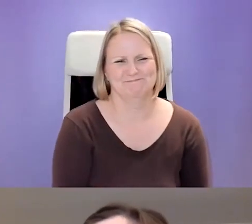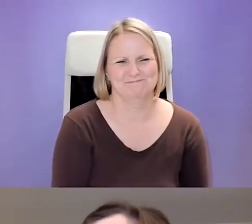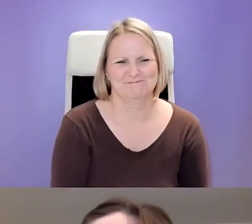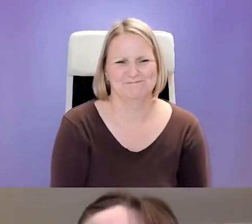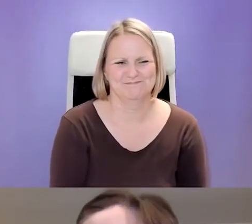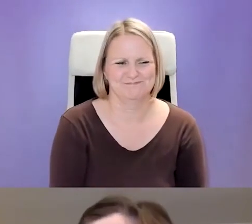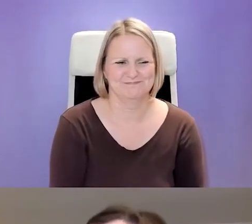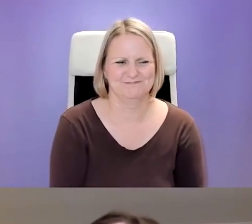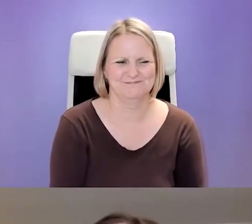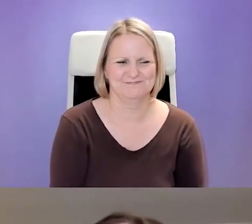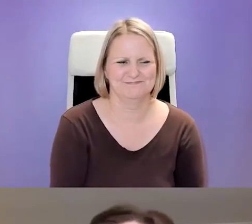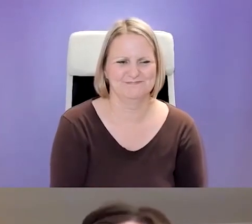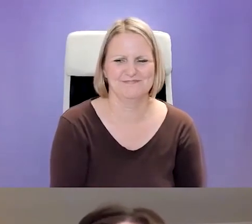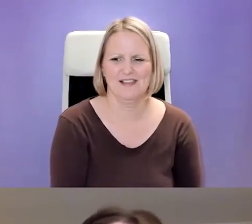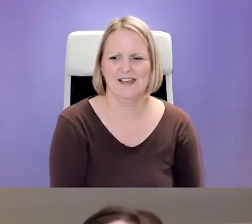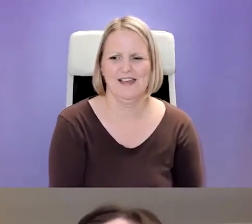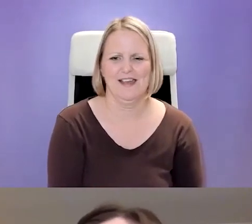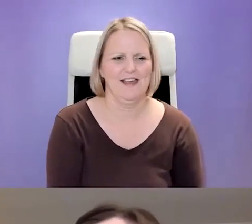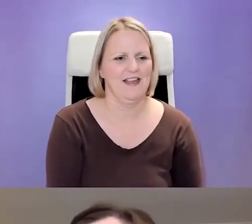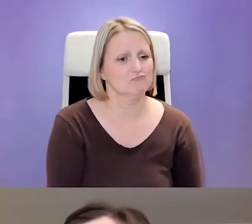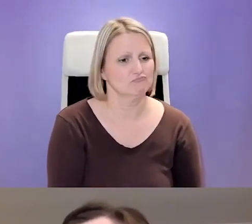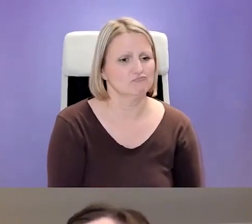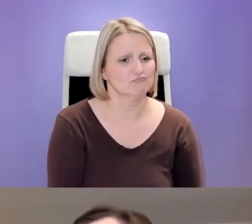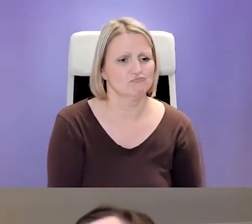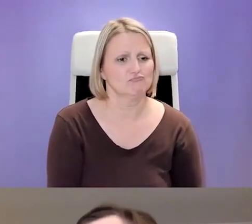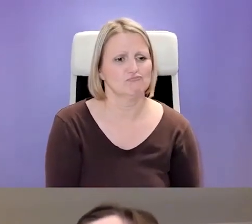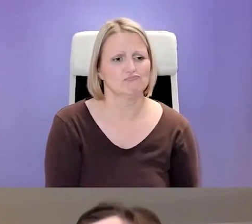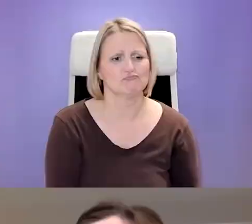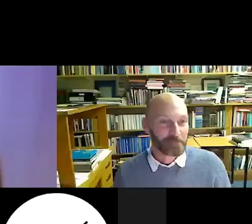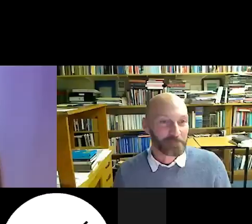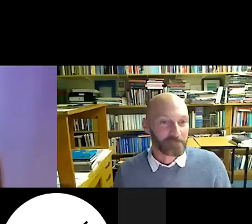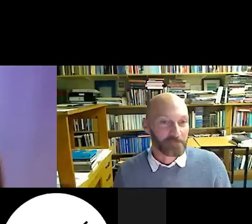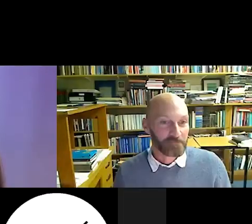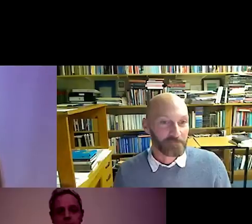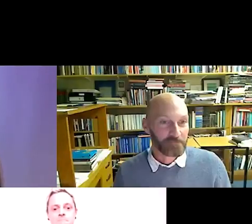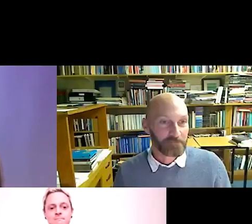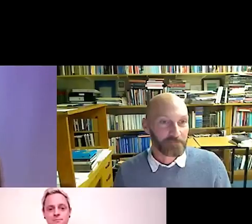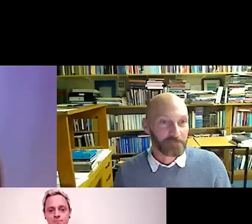We've got some Q&A in the Q&A box.